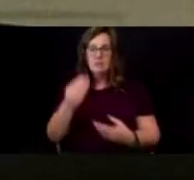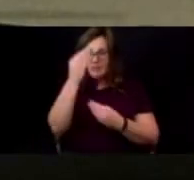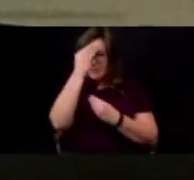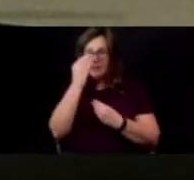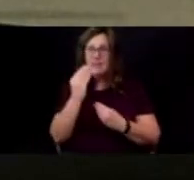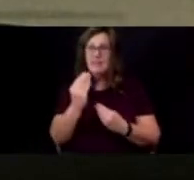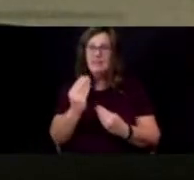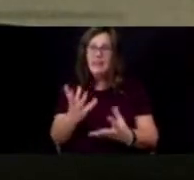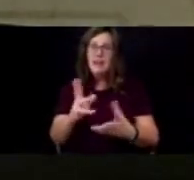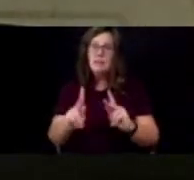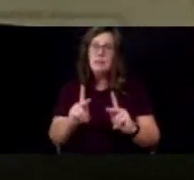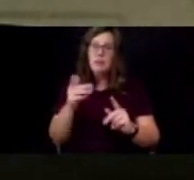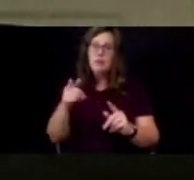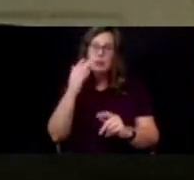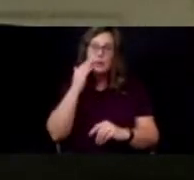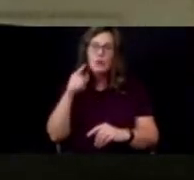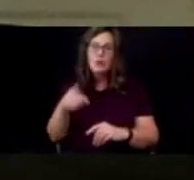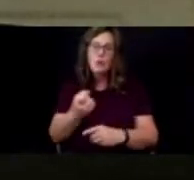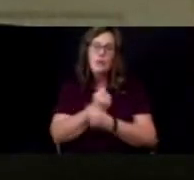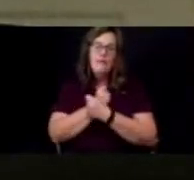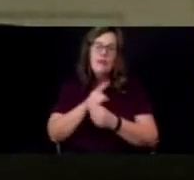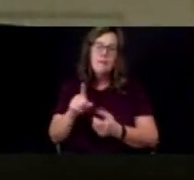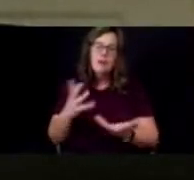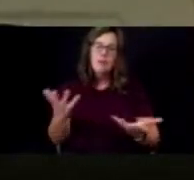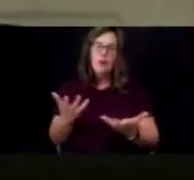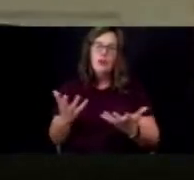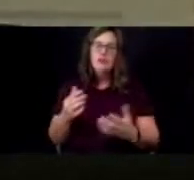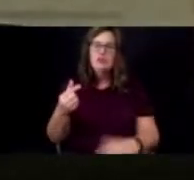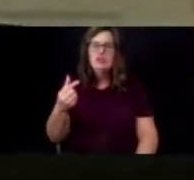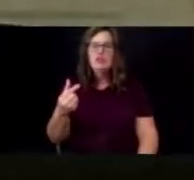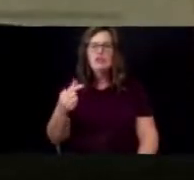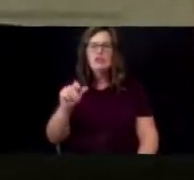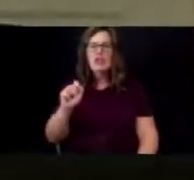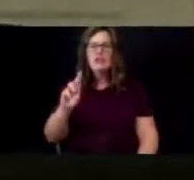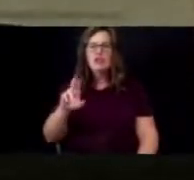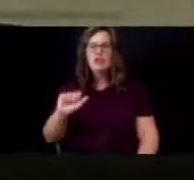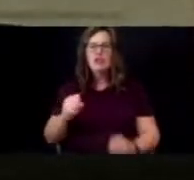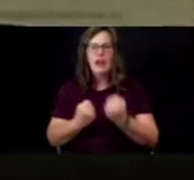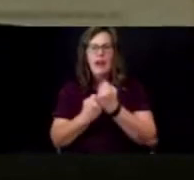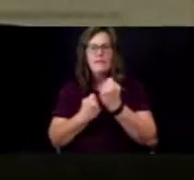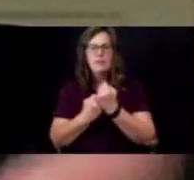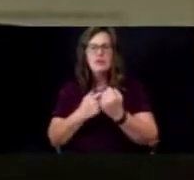asking them what gender affirmation feels like for them you know there are trans guys that are really